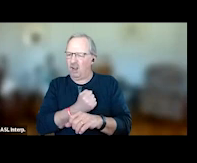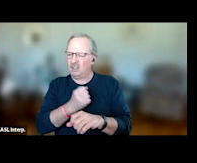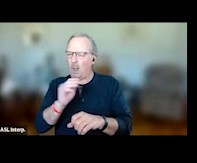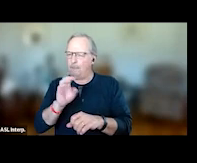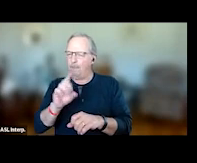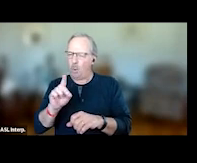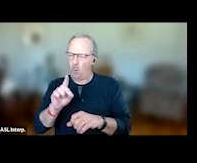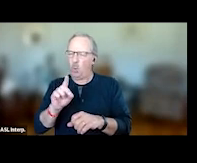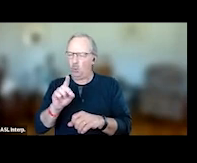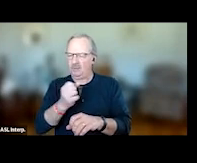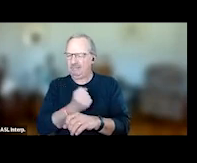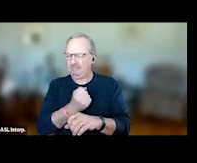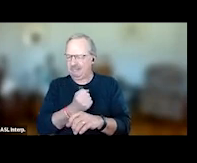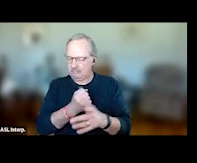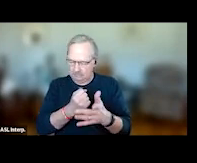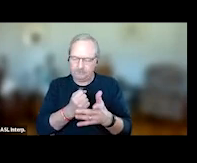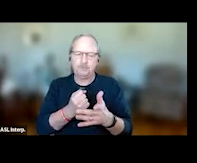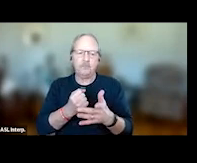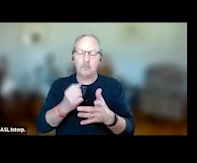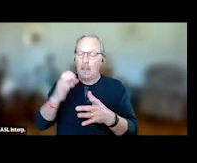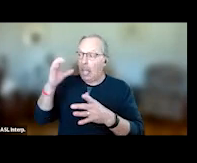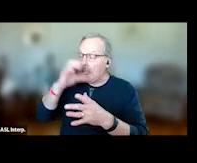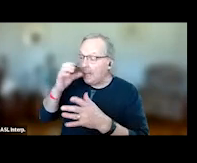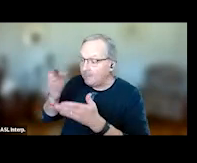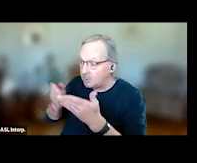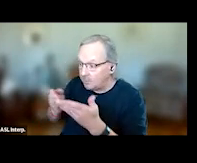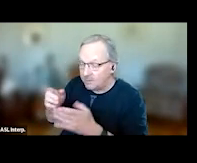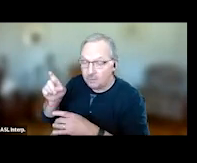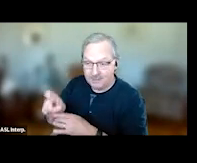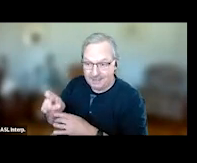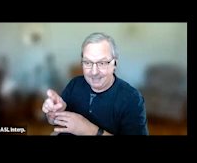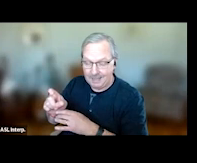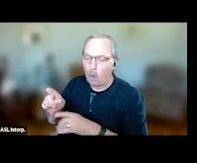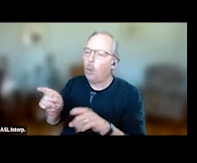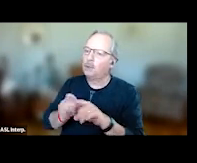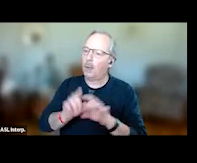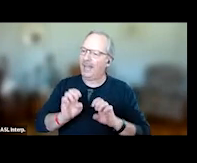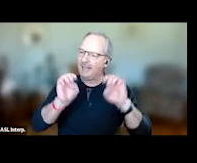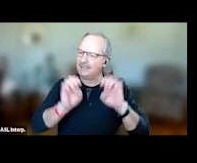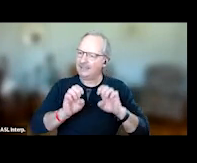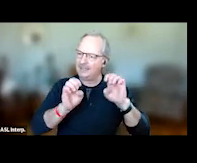If you can't, try to seek out some services if you can. And get exercise. This doesn't need to be intensive,